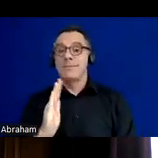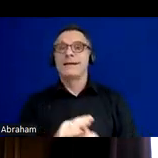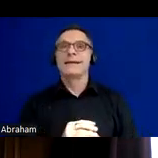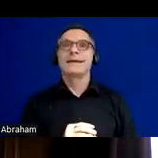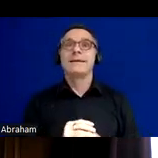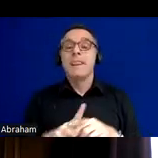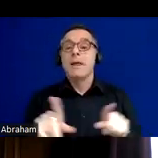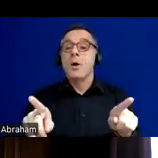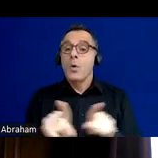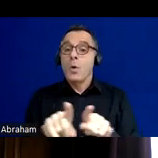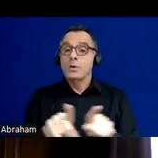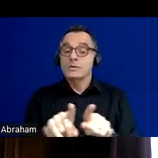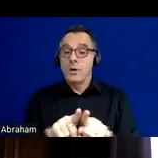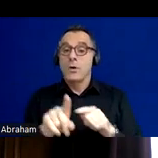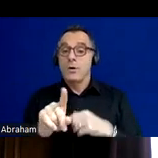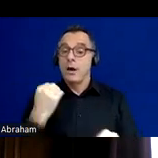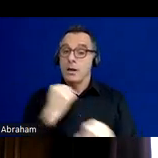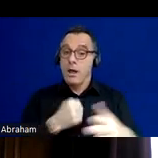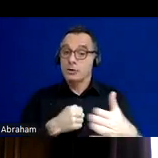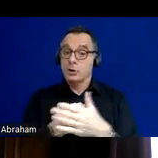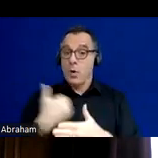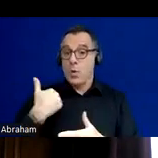as Charlotte said in her introduction, Glasgow Women's Libraries may be a little bit of a